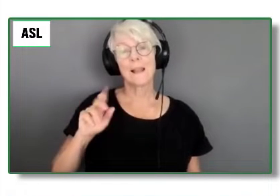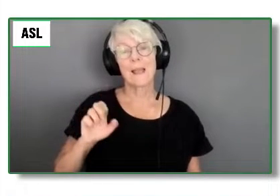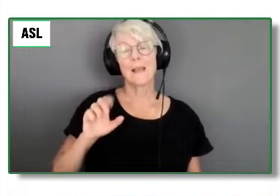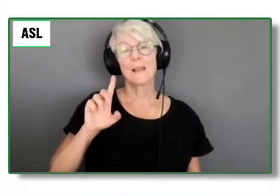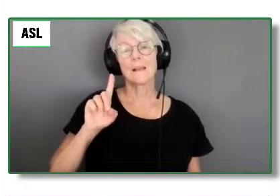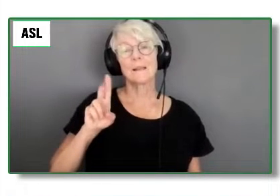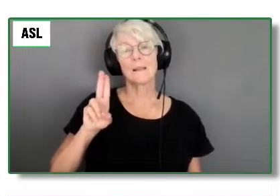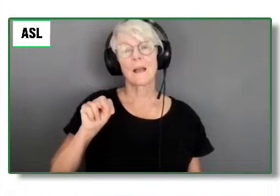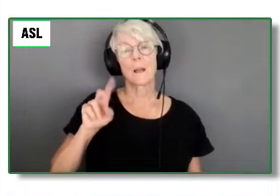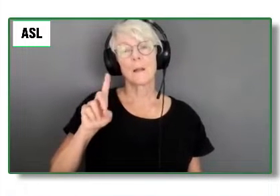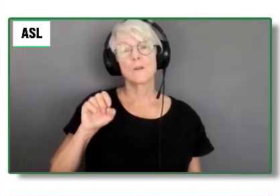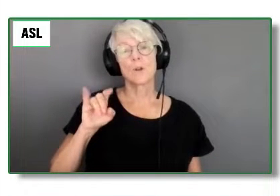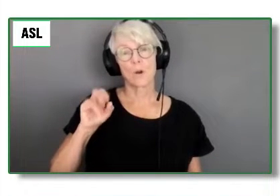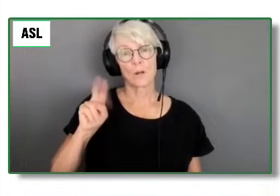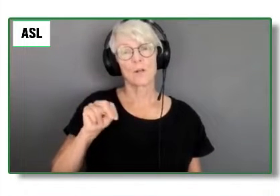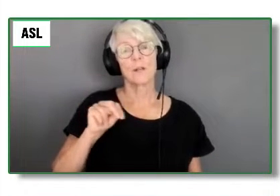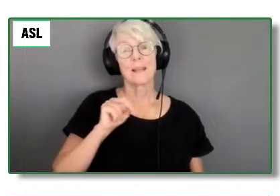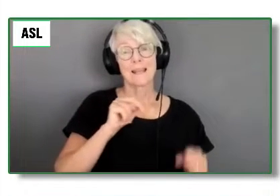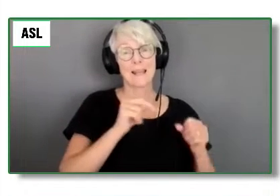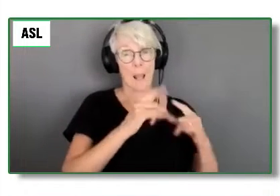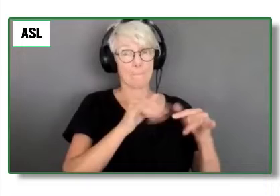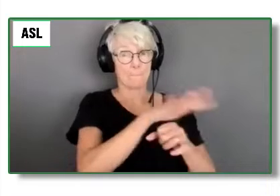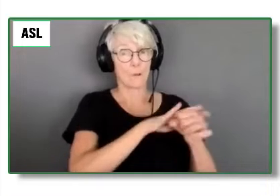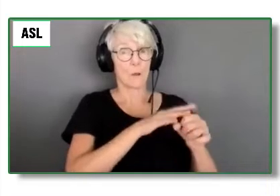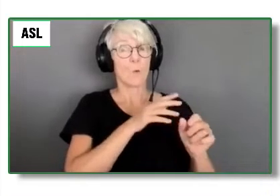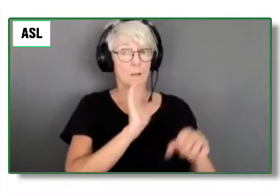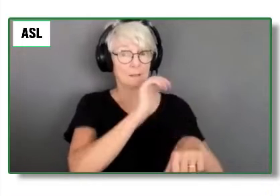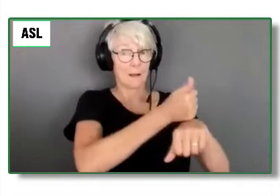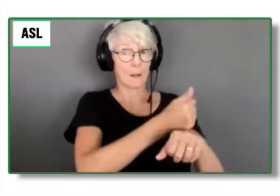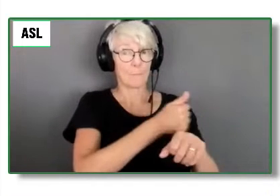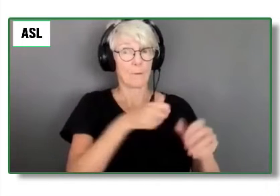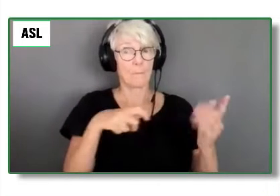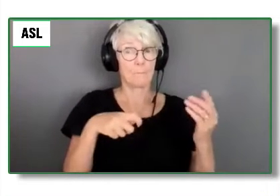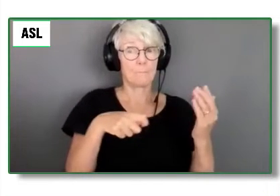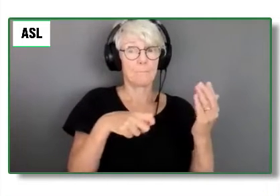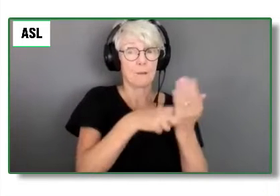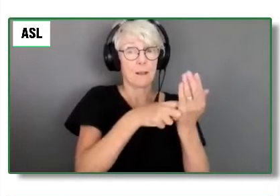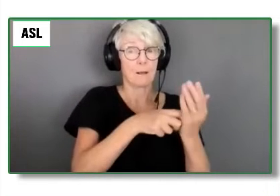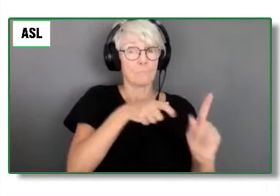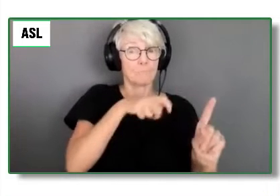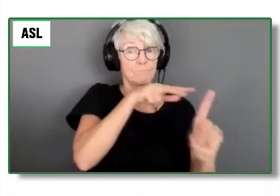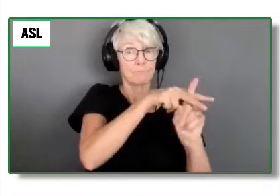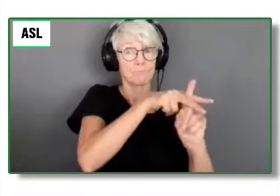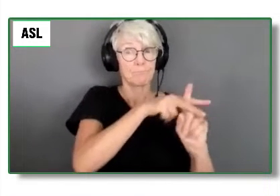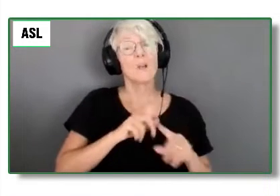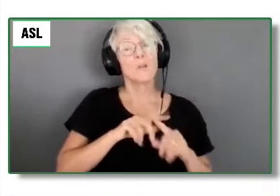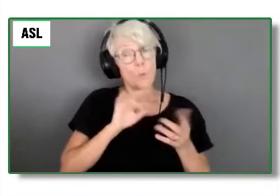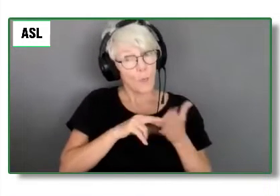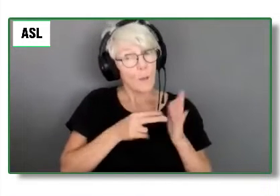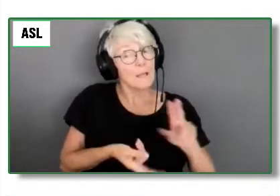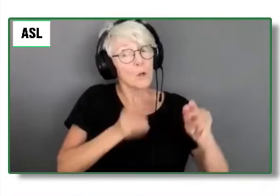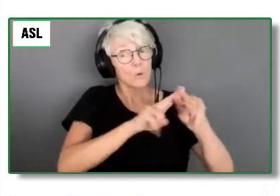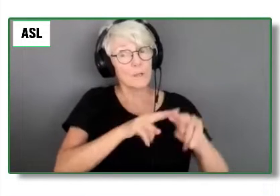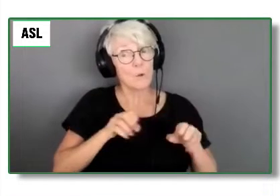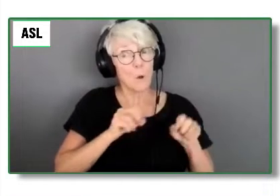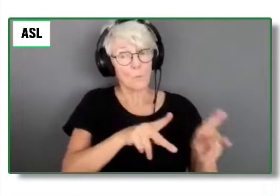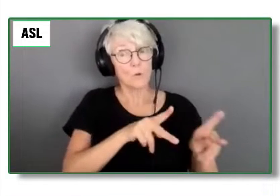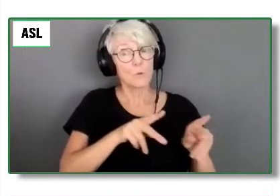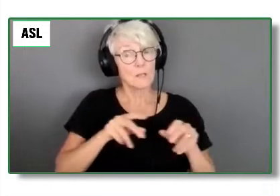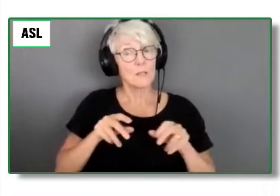This partnership has also resulted in opportunities for training parks personnel regarding